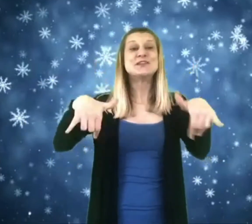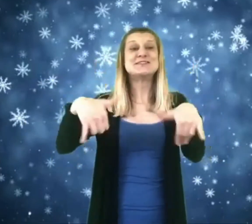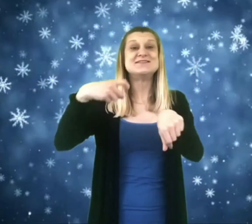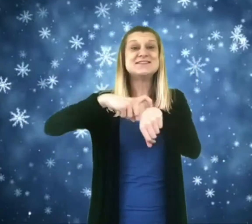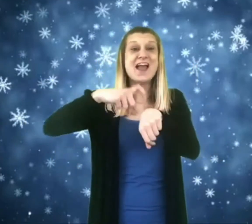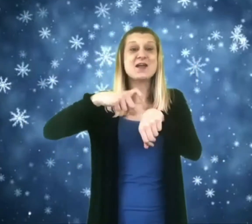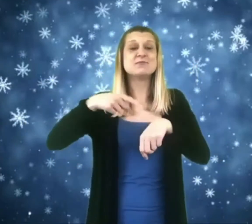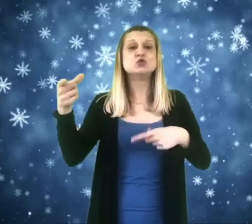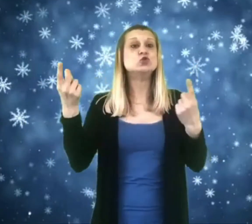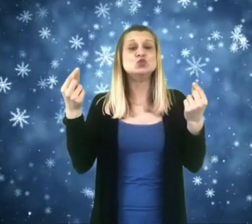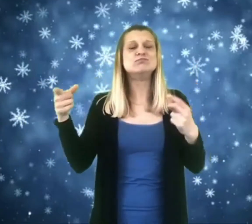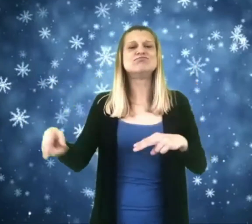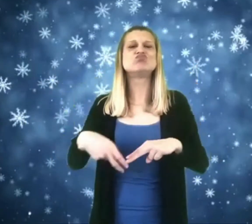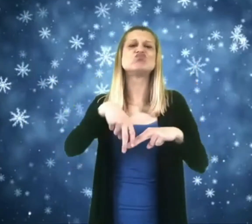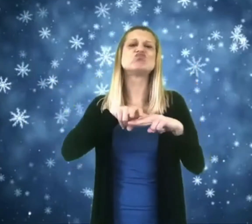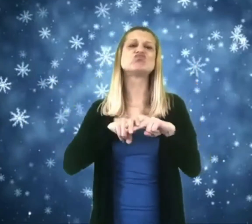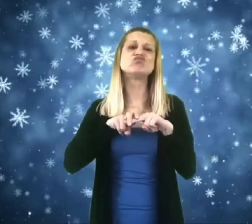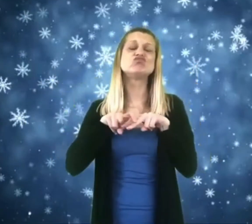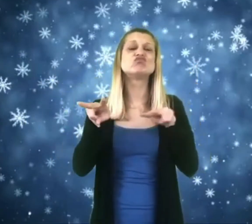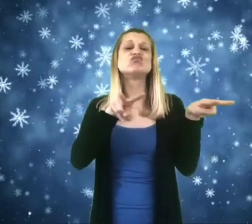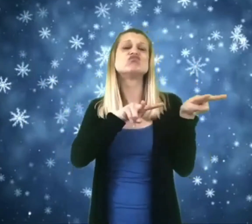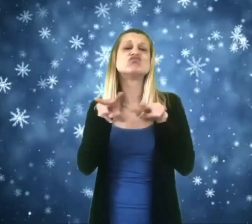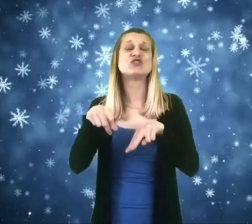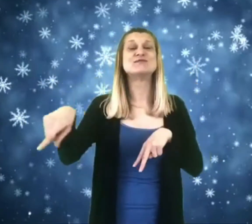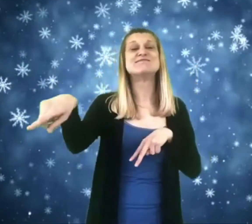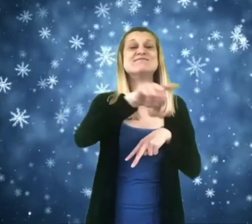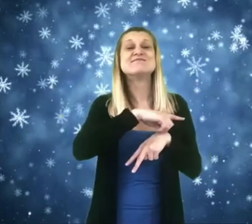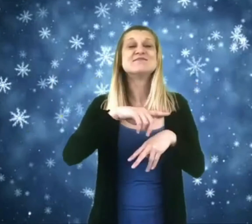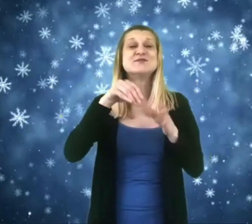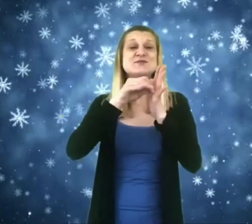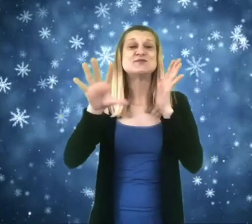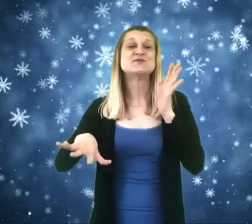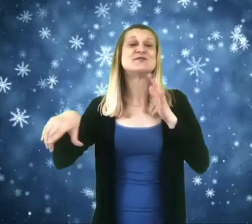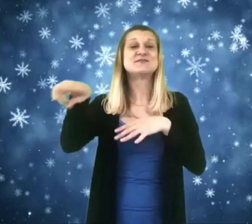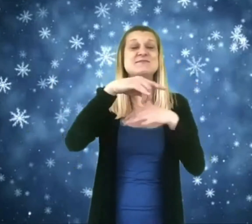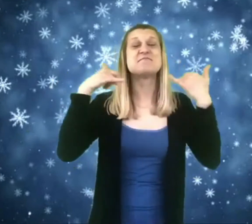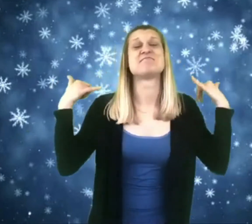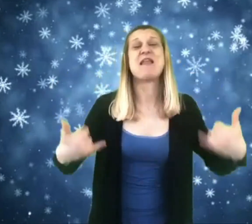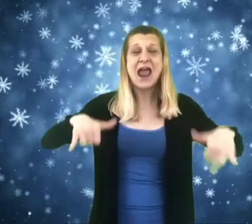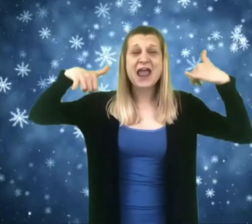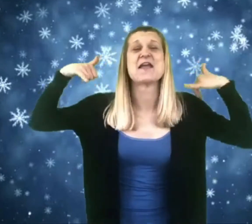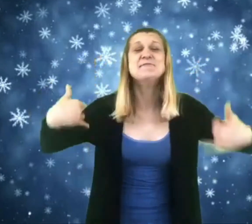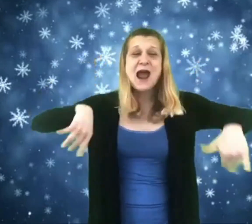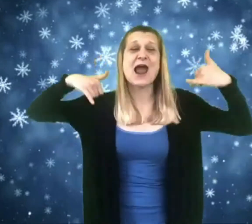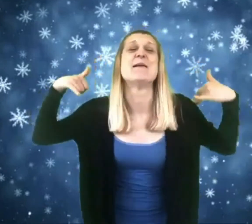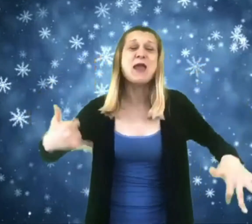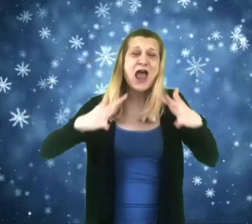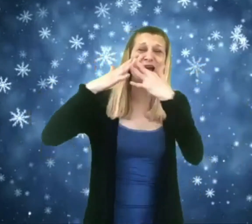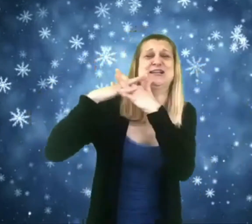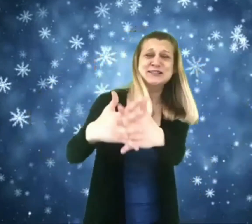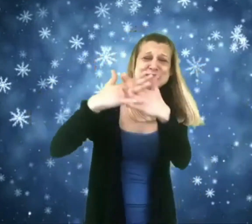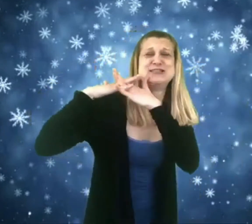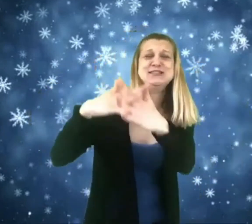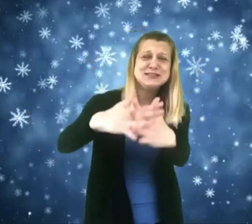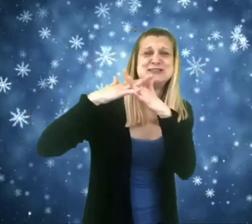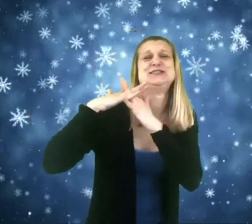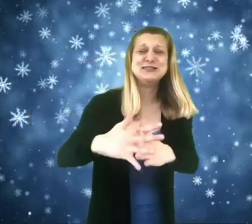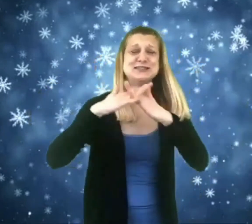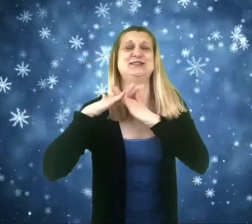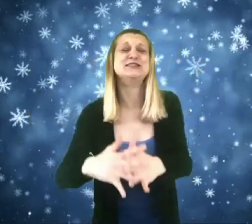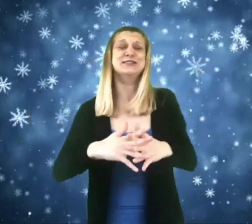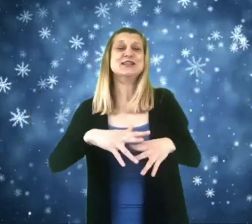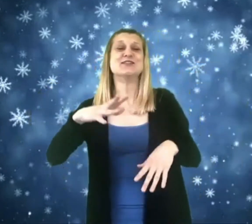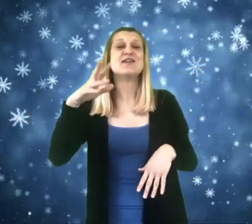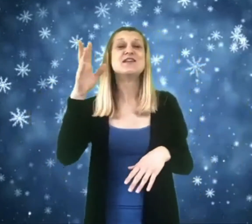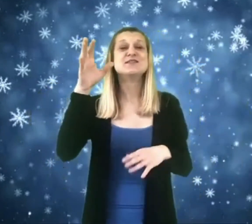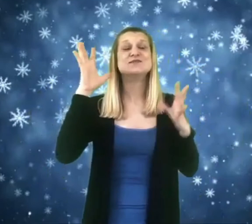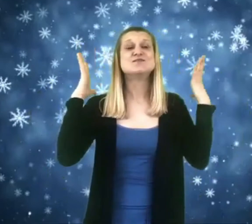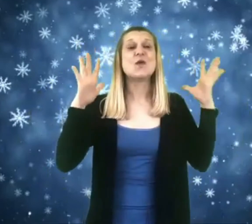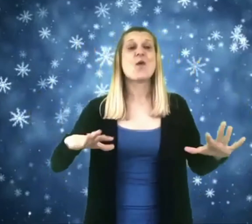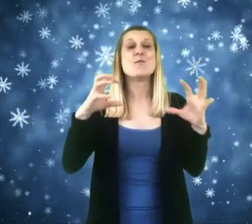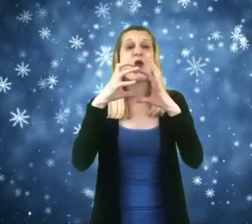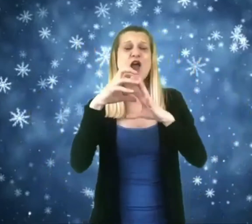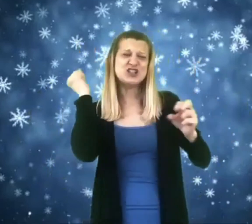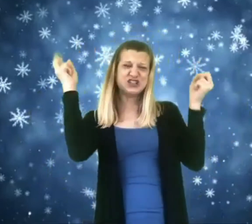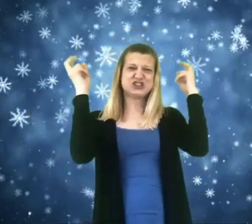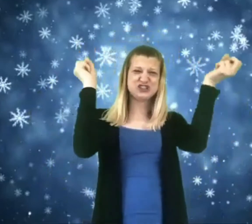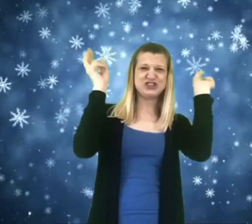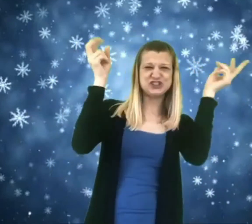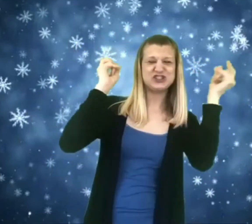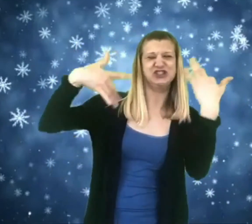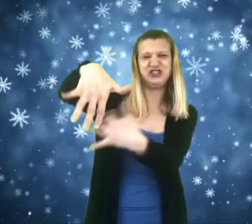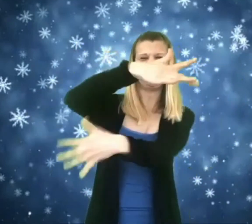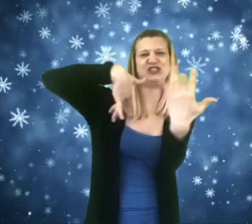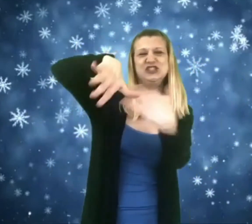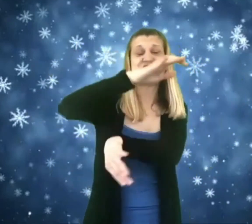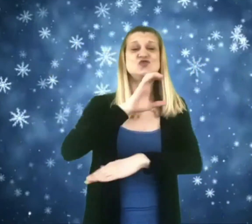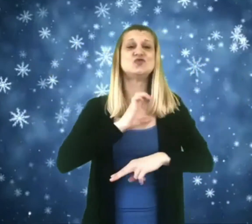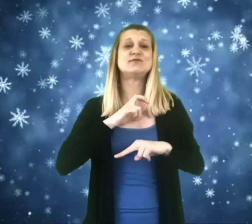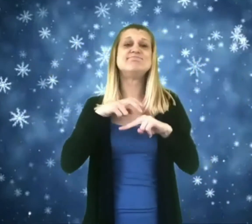He sat quietly during recess time, resting himself, while the others threw snowballs and wrestled in the snow.